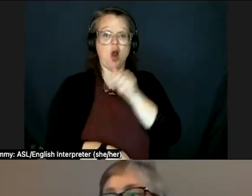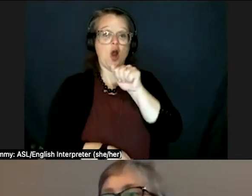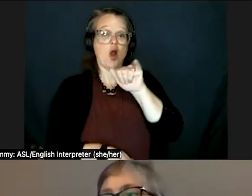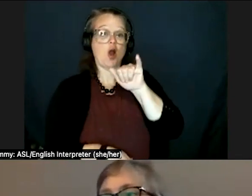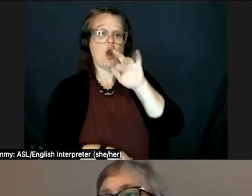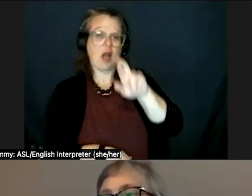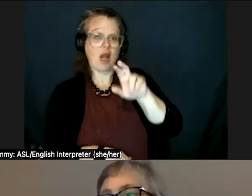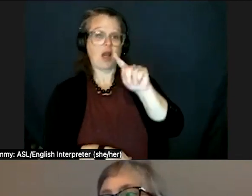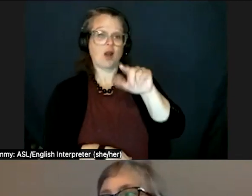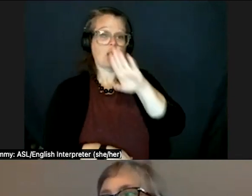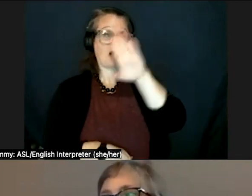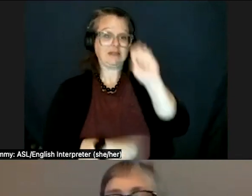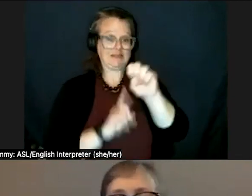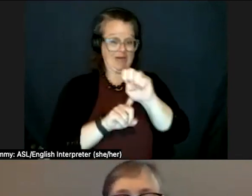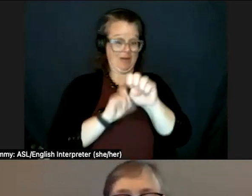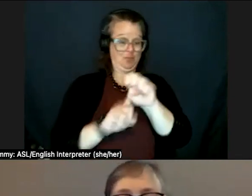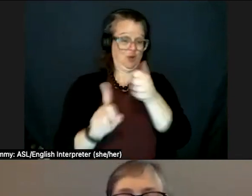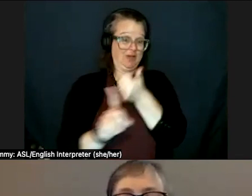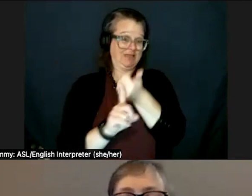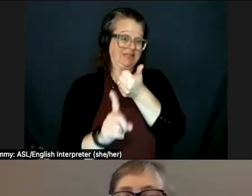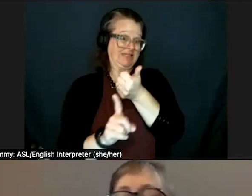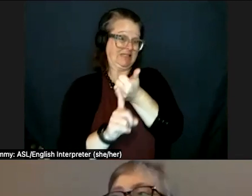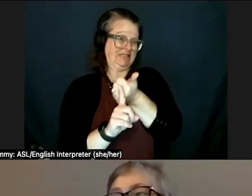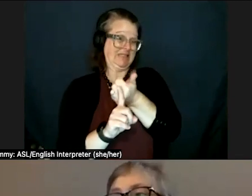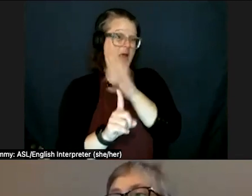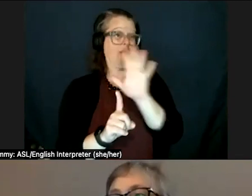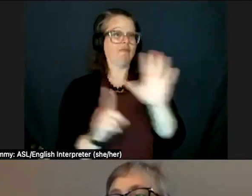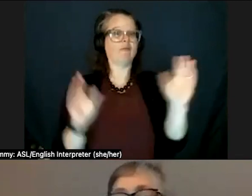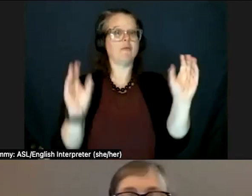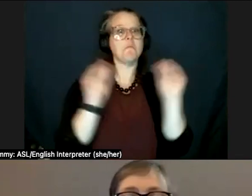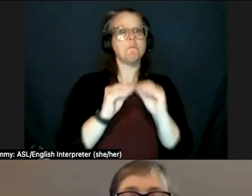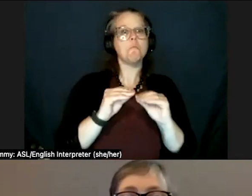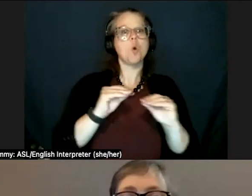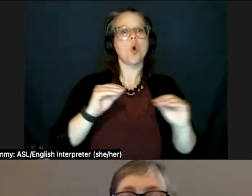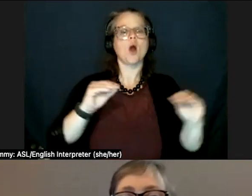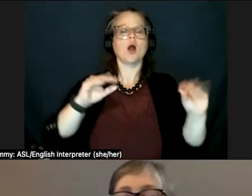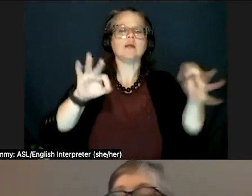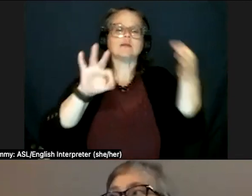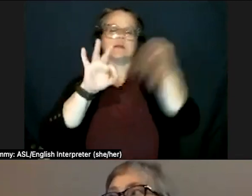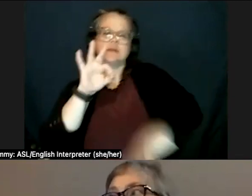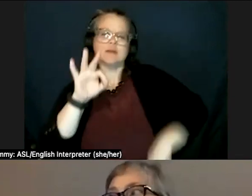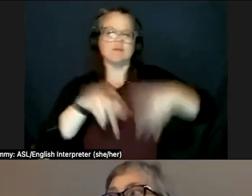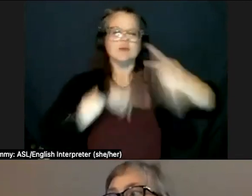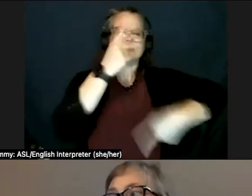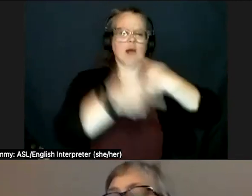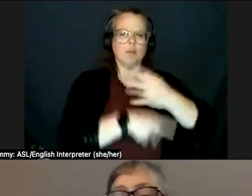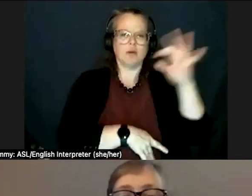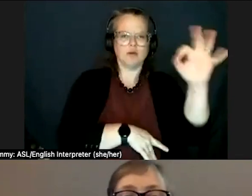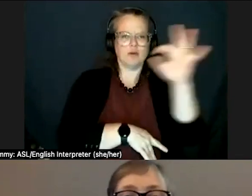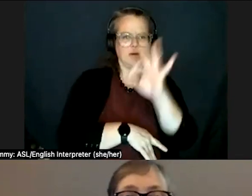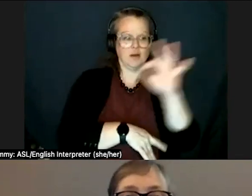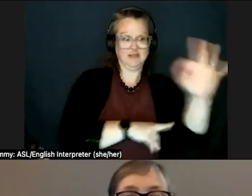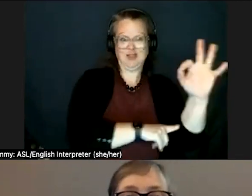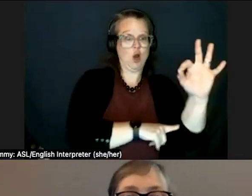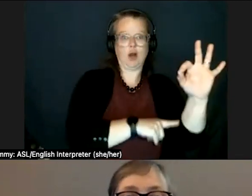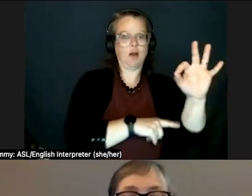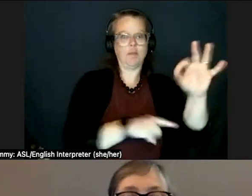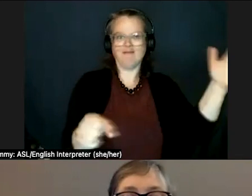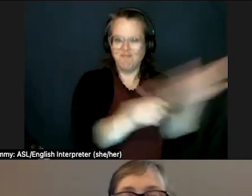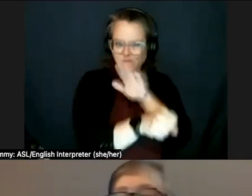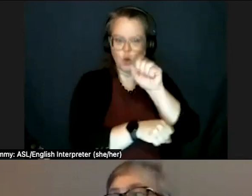end up doing Asana and sort of living in the two. Jason: We're looking at some front-end tools. We